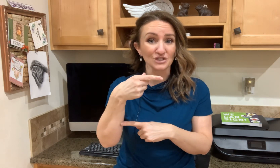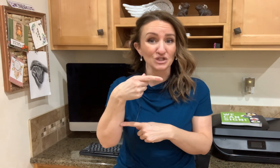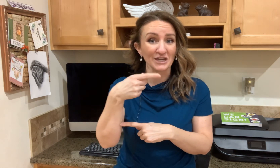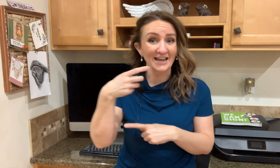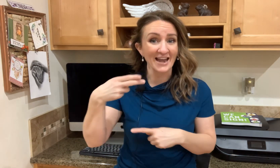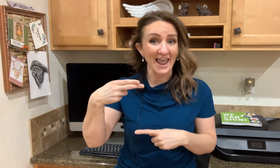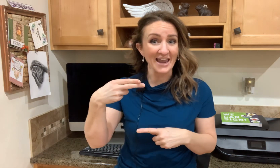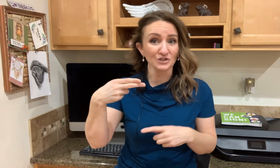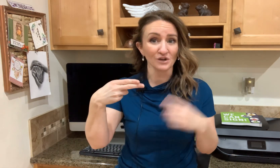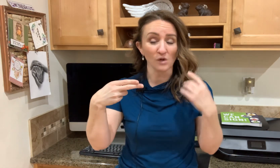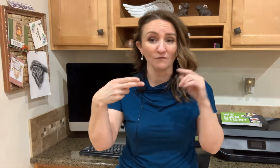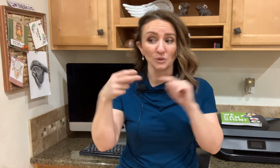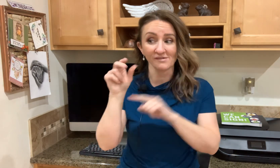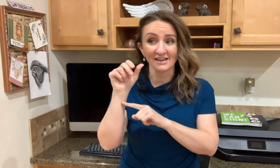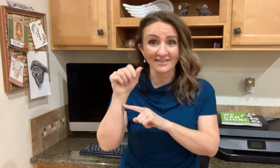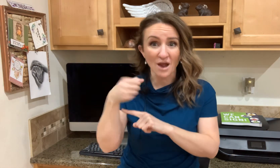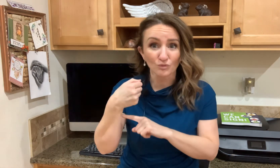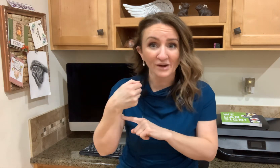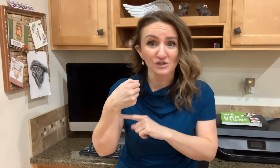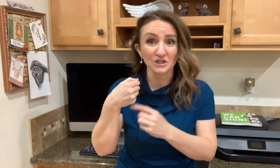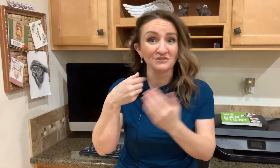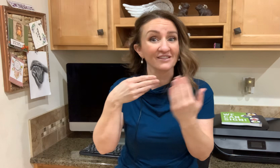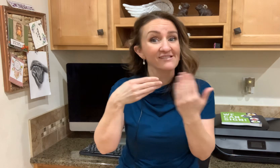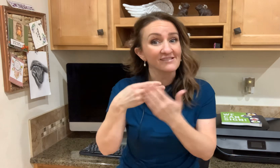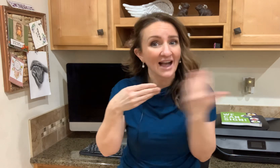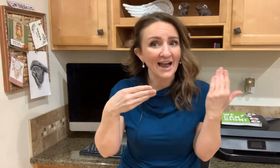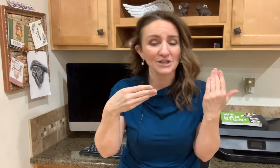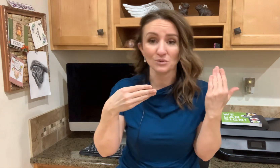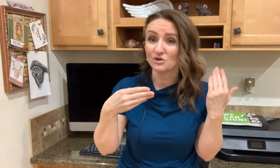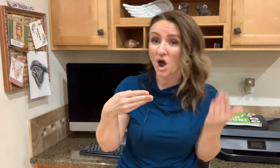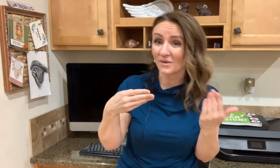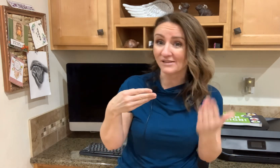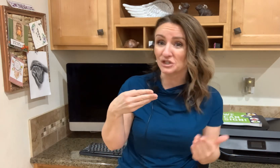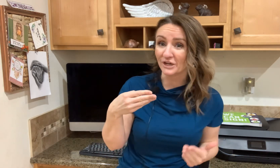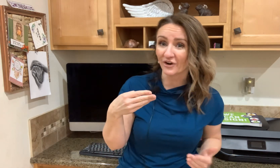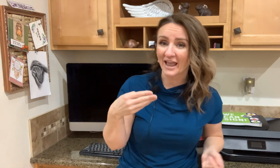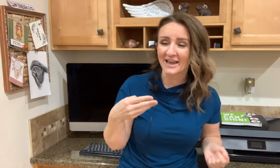G and H, so if you see that wrist shift to the side, you know it's a G or an H.